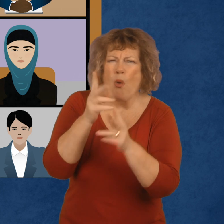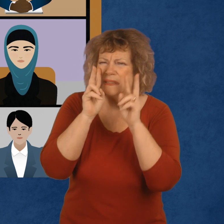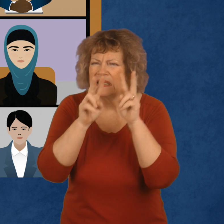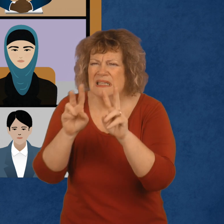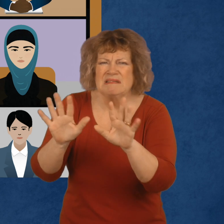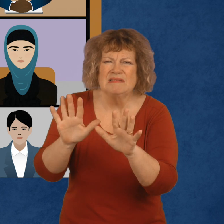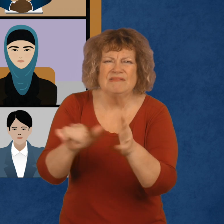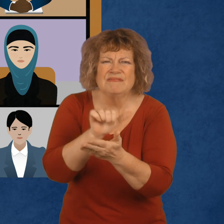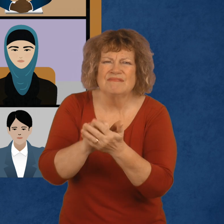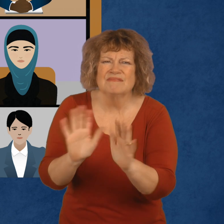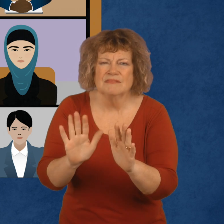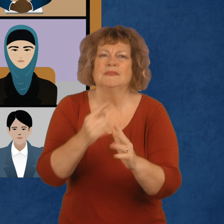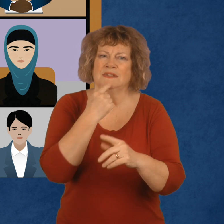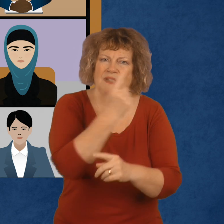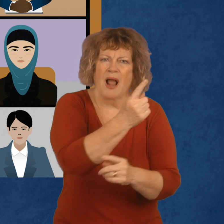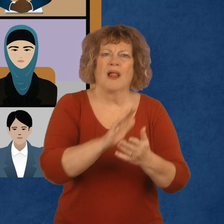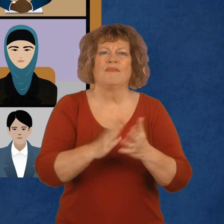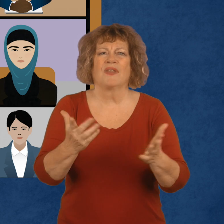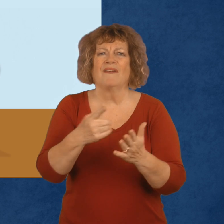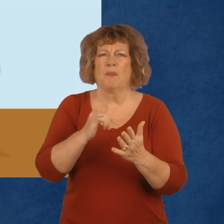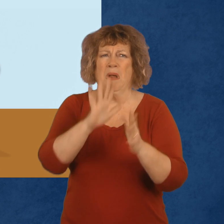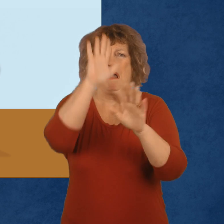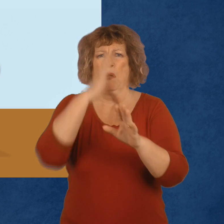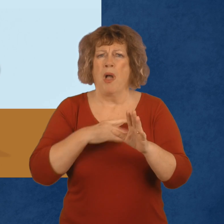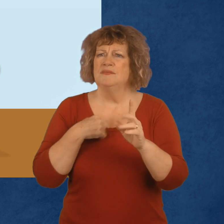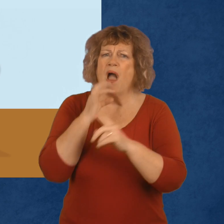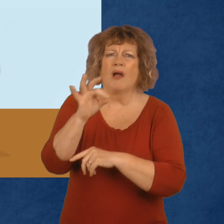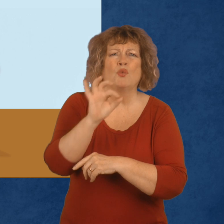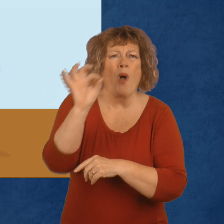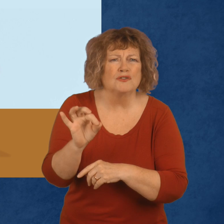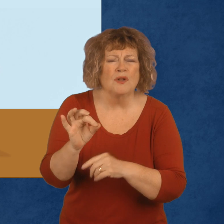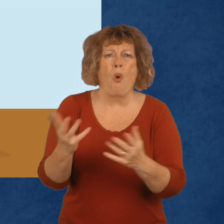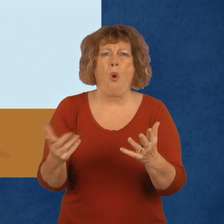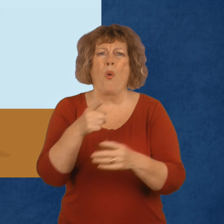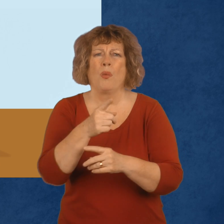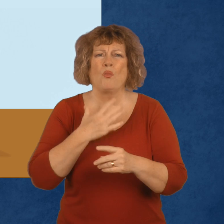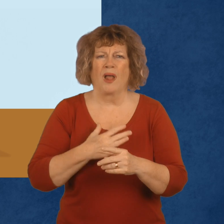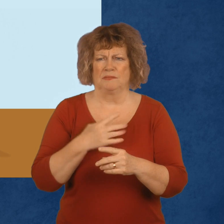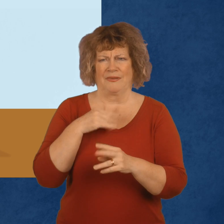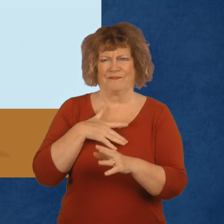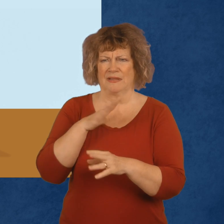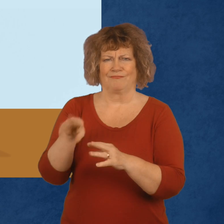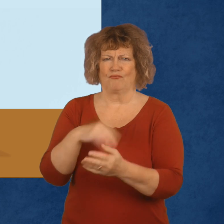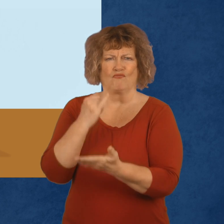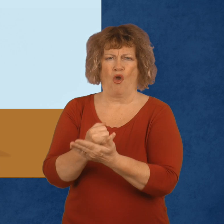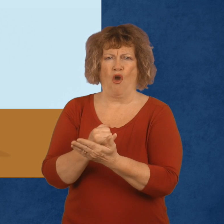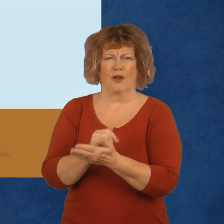someone has got something wrong. If you don’t understand a question someone has asked you, just ask them to repeat it.